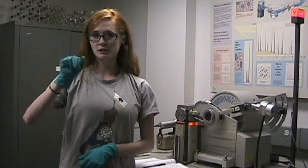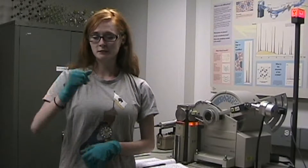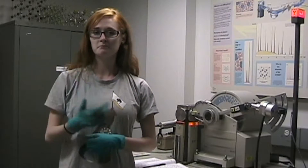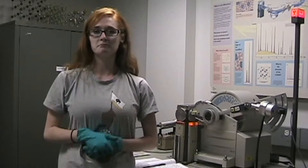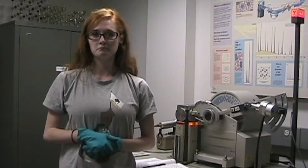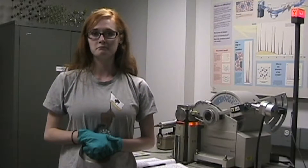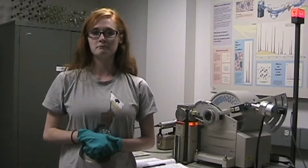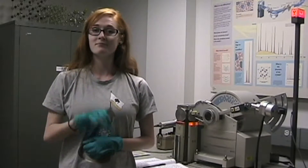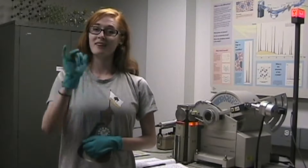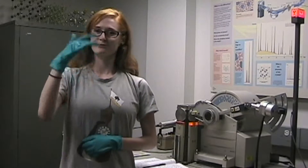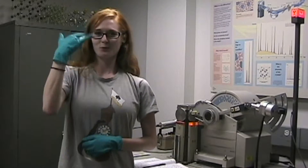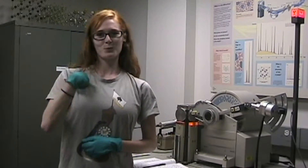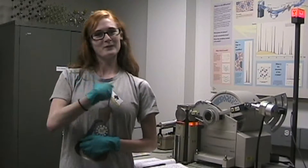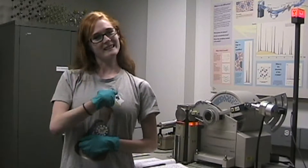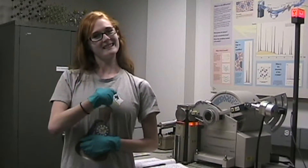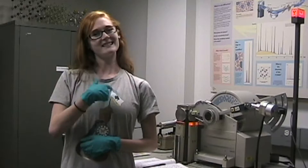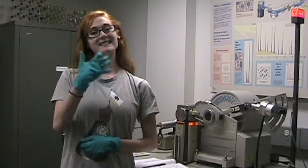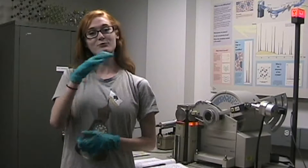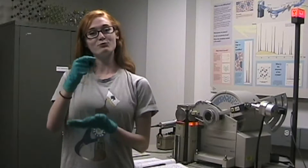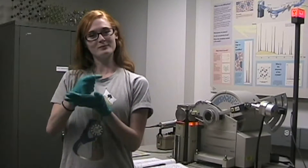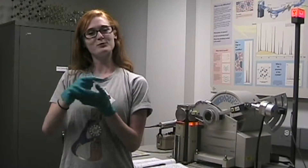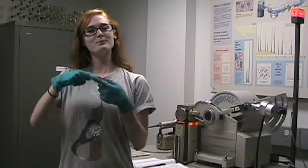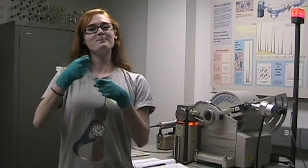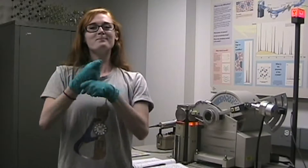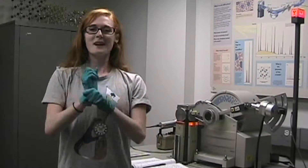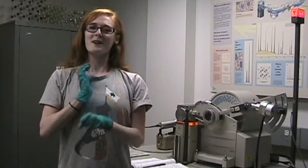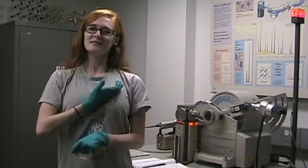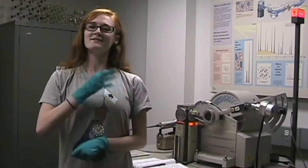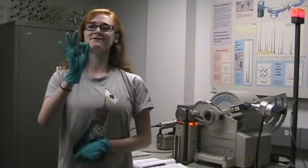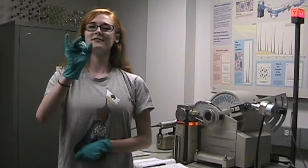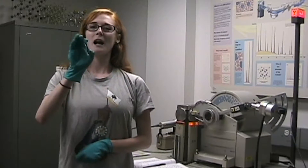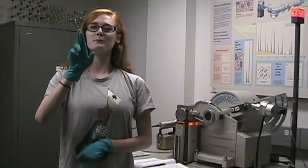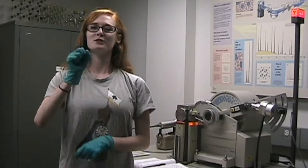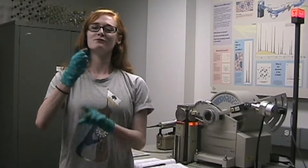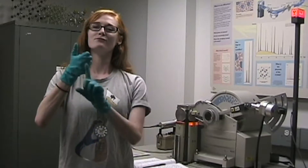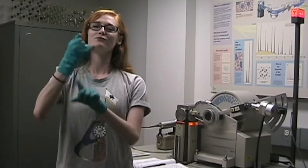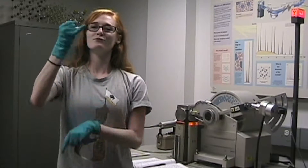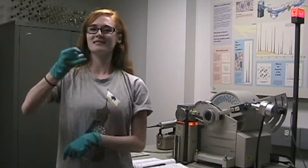This is why we heat our fibers to make them crystalline.